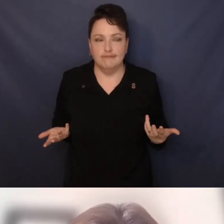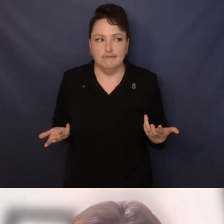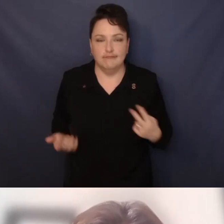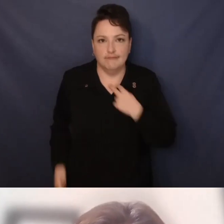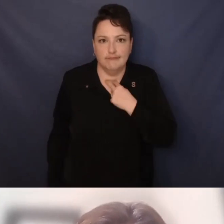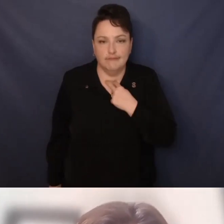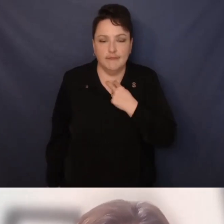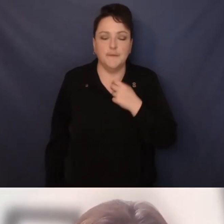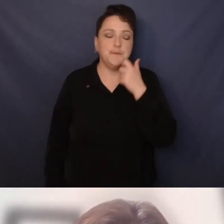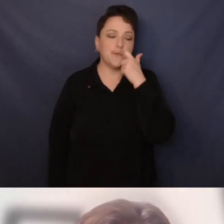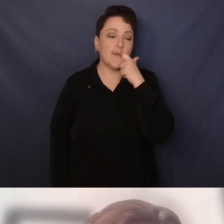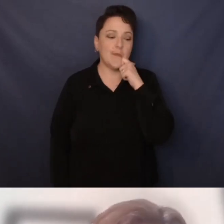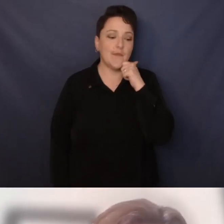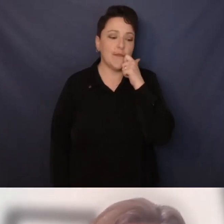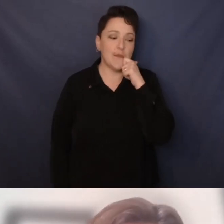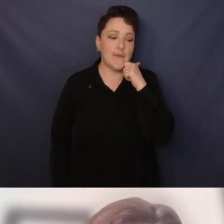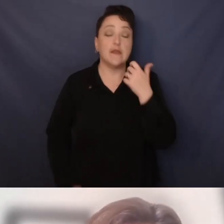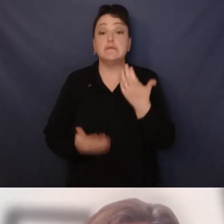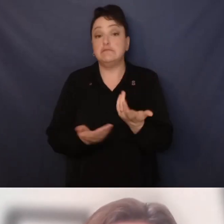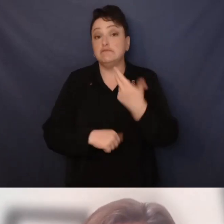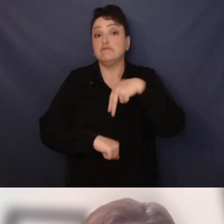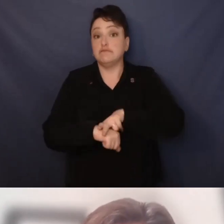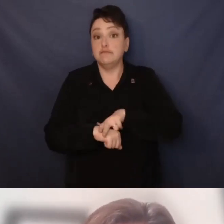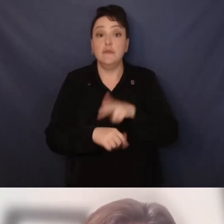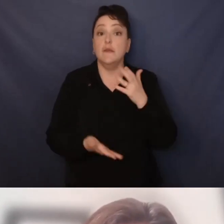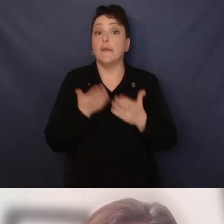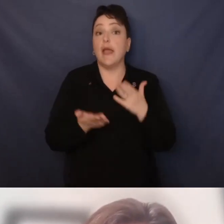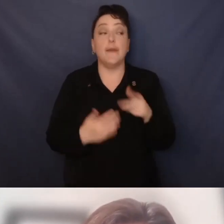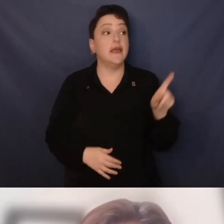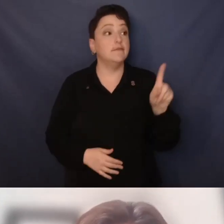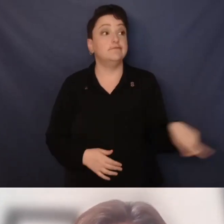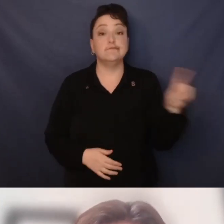they may not be aware. There is a chance they may not be aware of that they are violating the law.